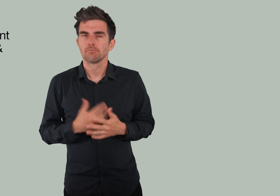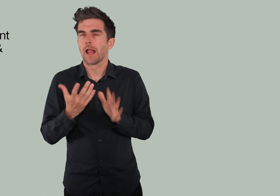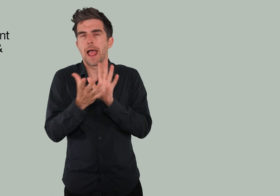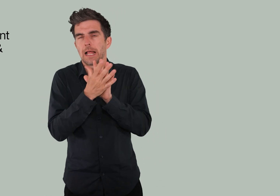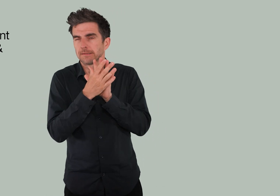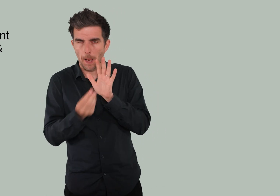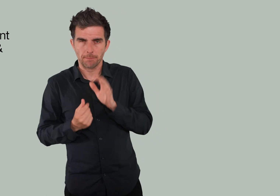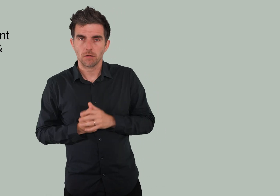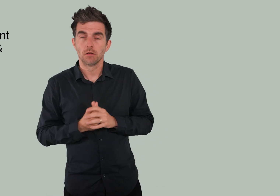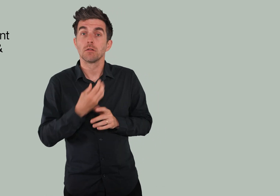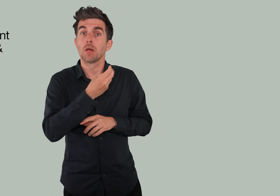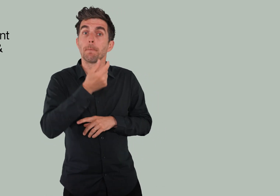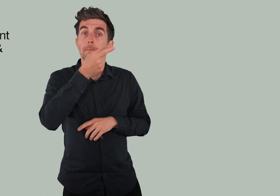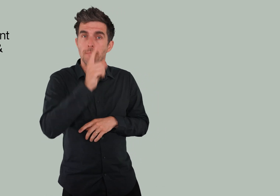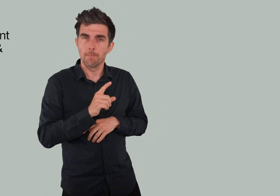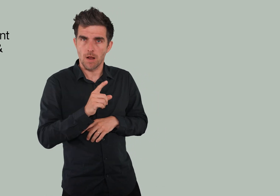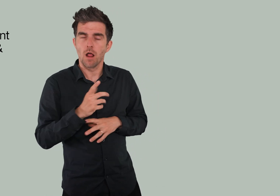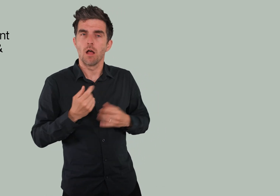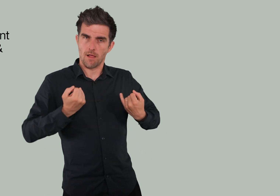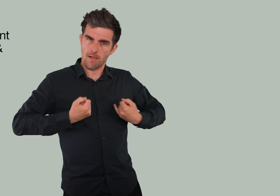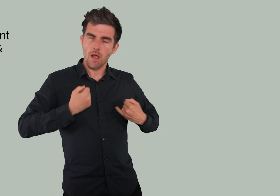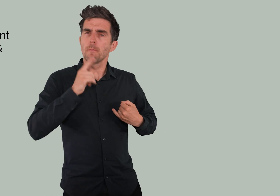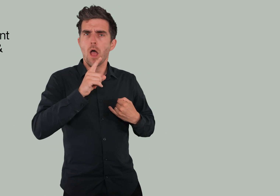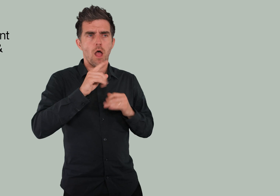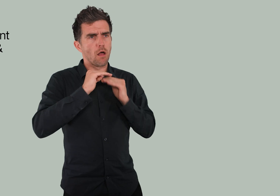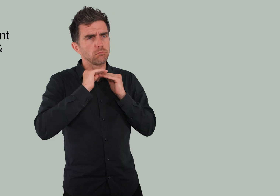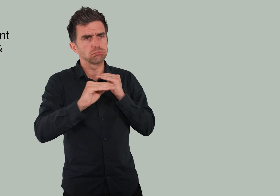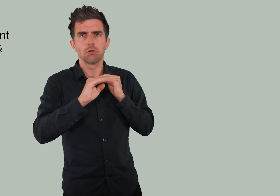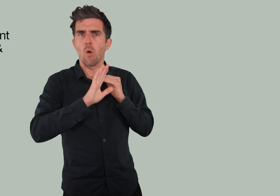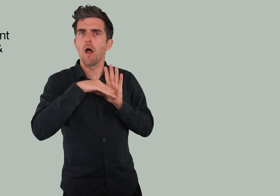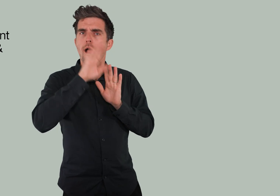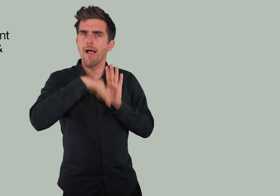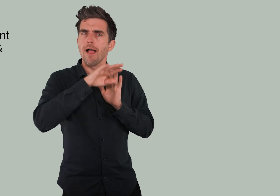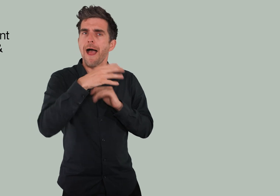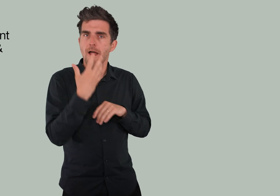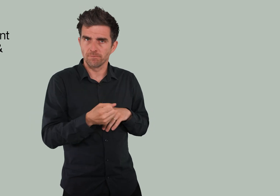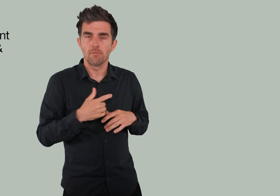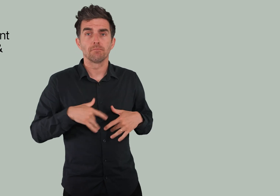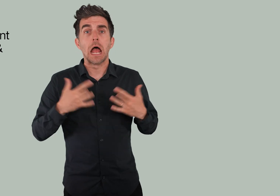For example, some people experiencing fluctuating conditions felt that the